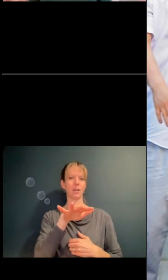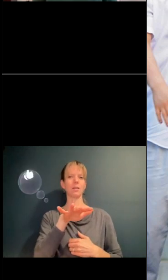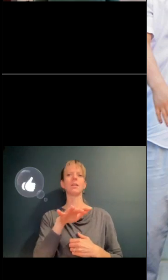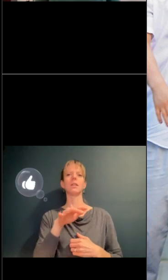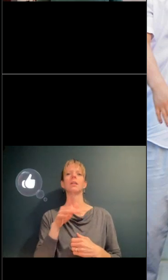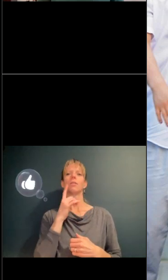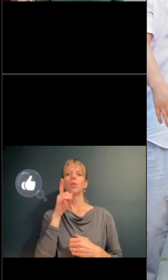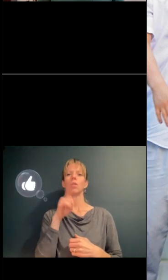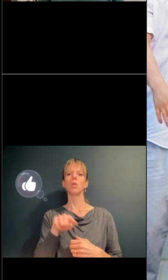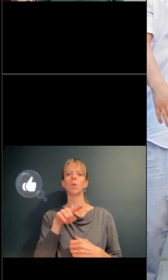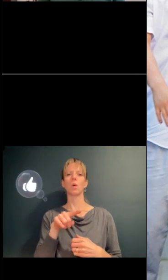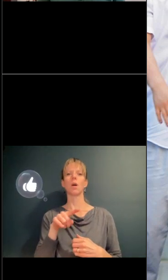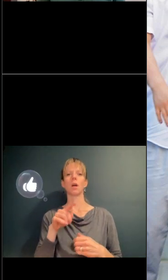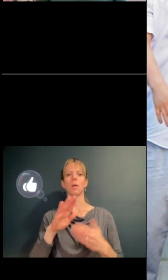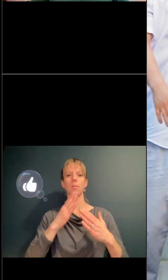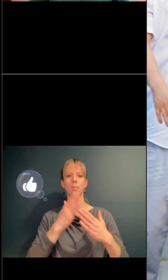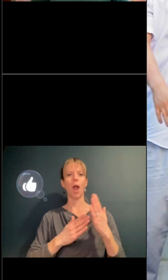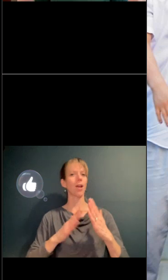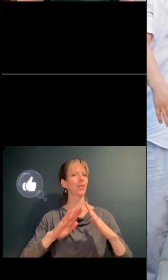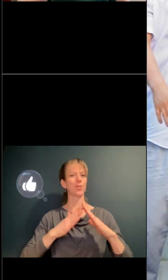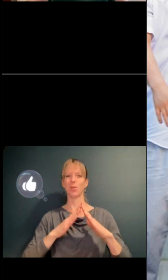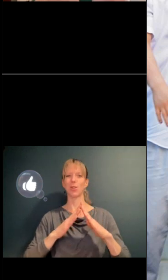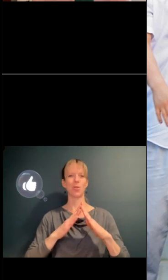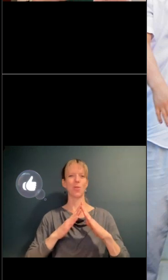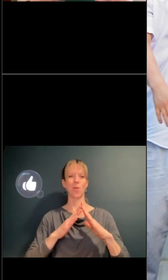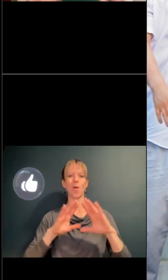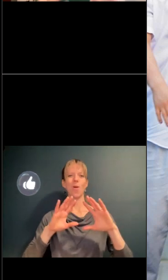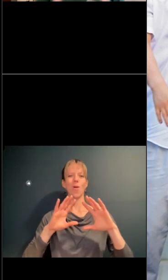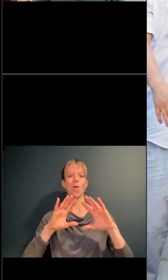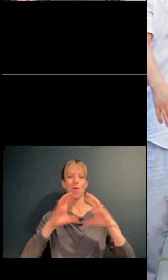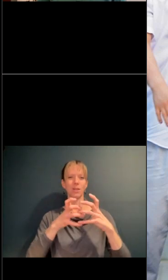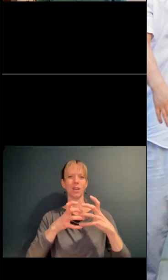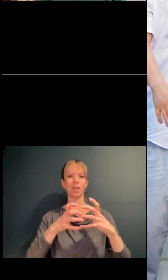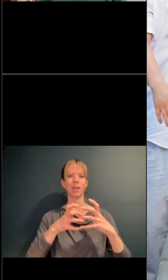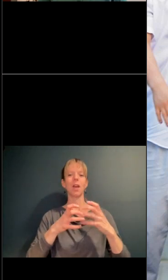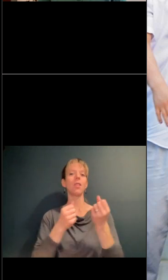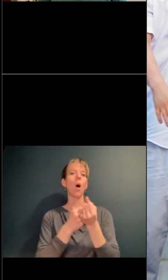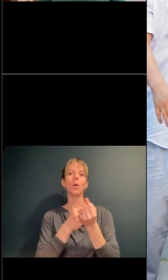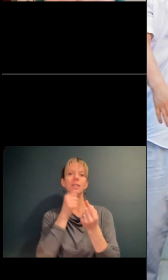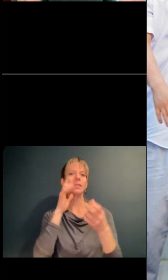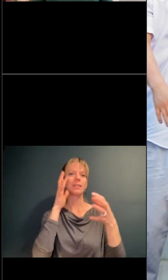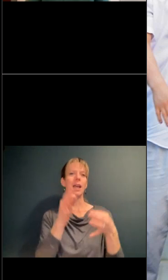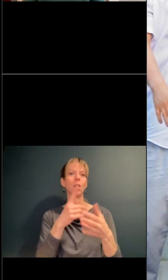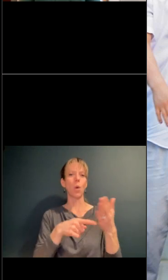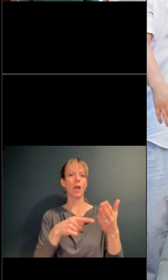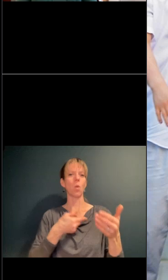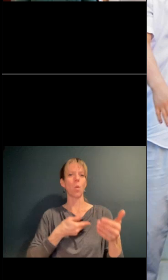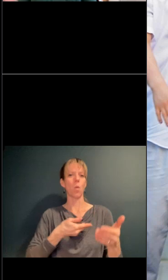you who are part of community organizations. It is not the host who determines what is welcoming. It is ultimately the guest.